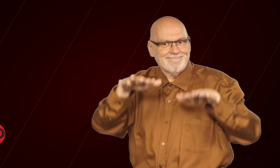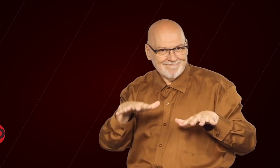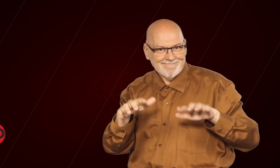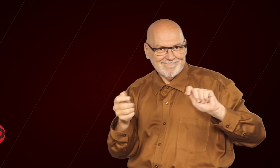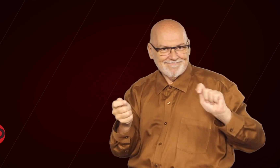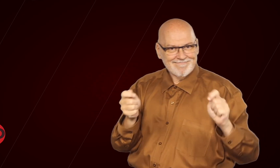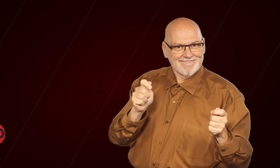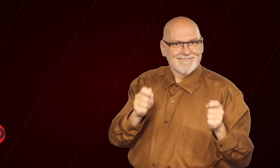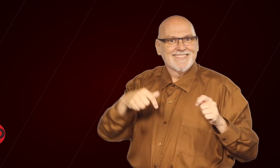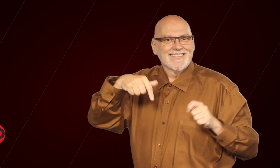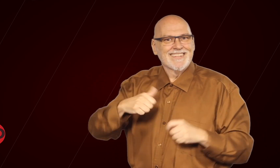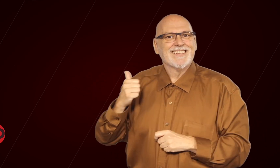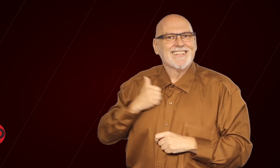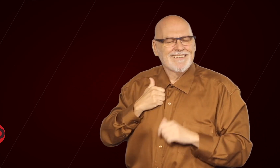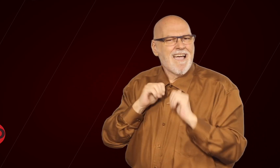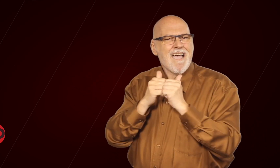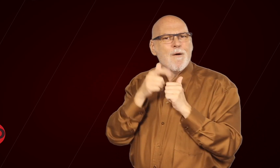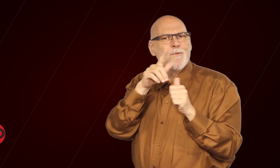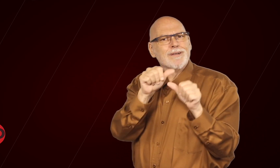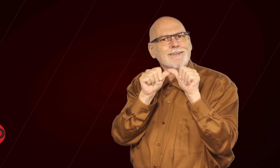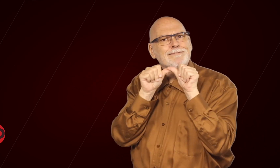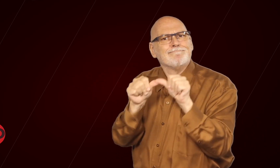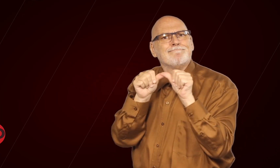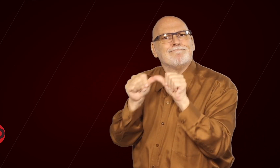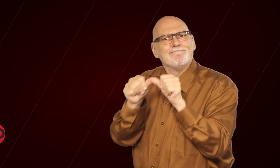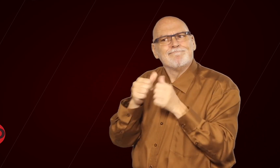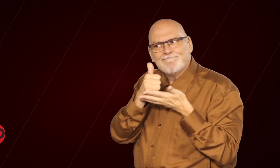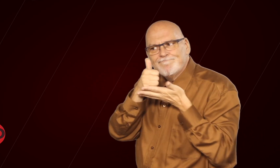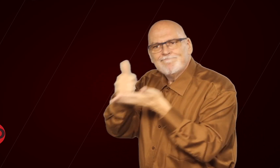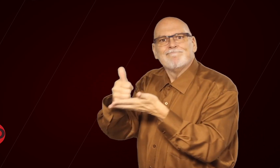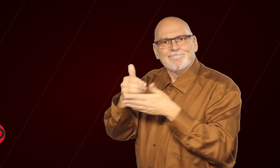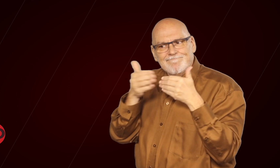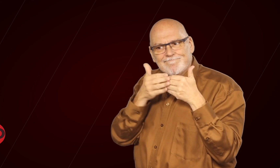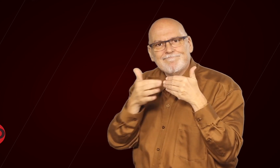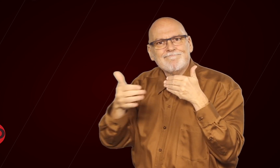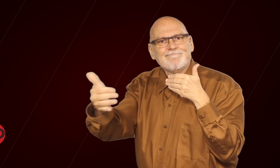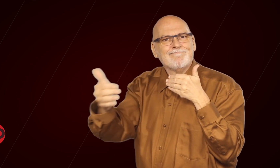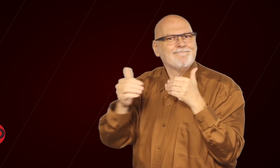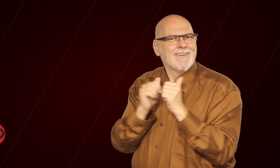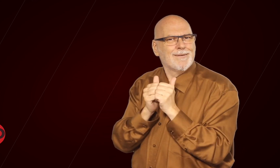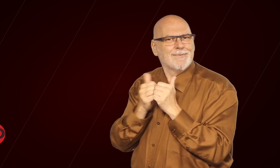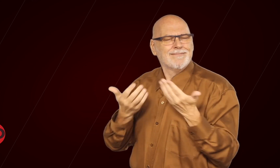how will you help going forward?